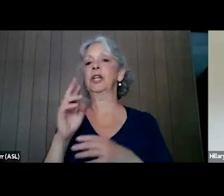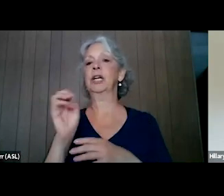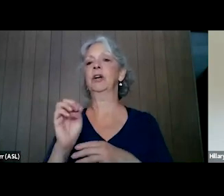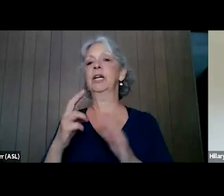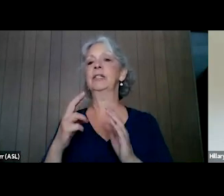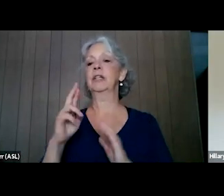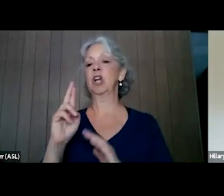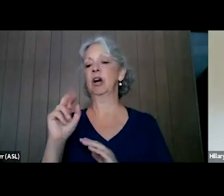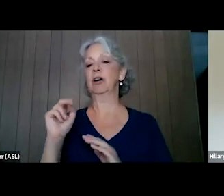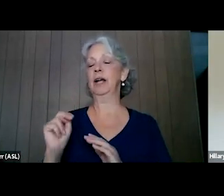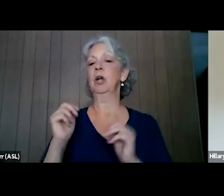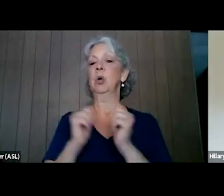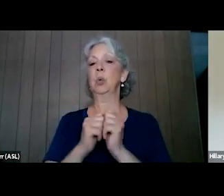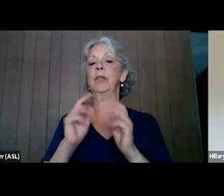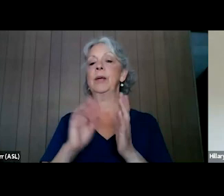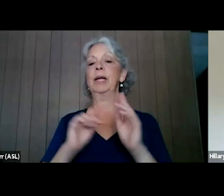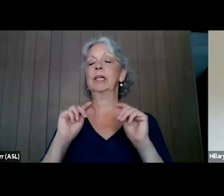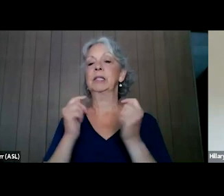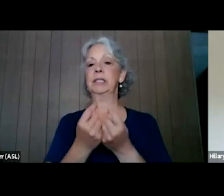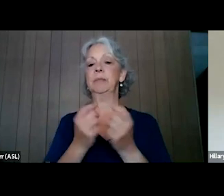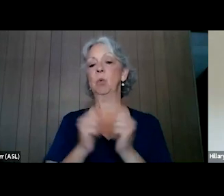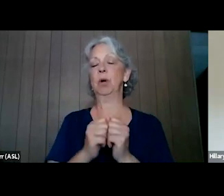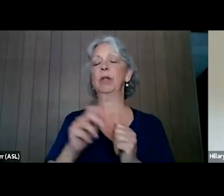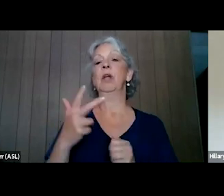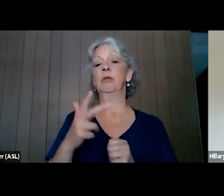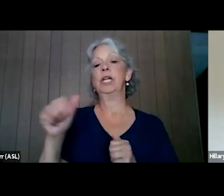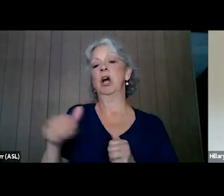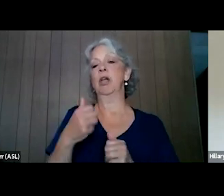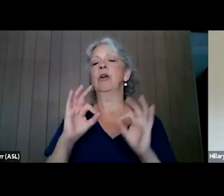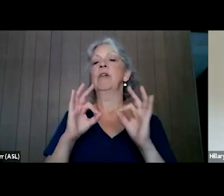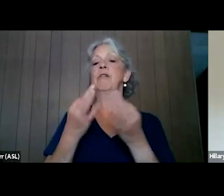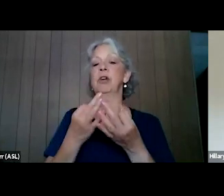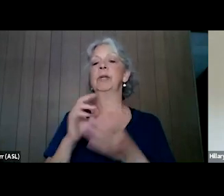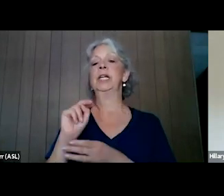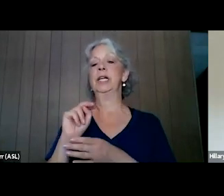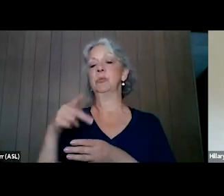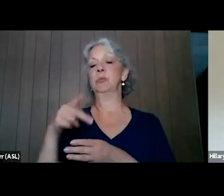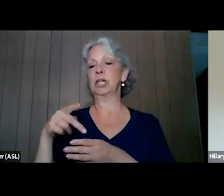with a medical team consisting of three other family nurse practitioners. And we provide primary care services